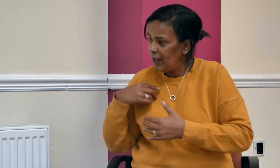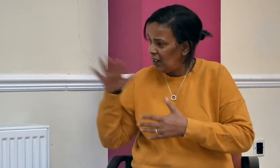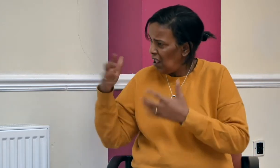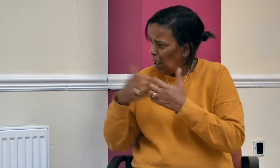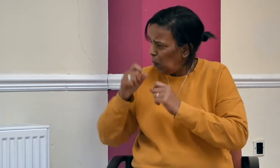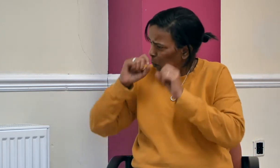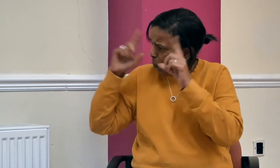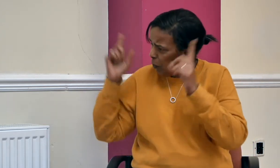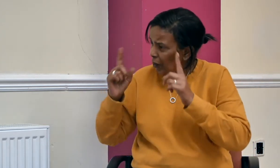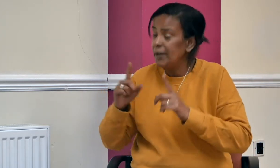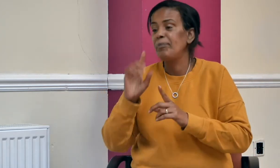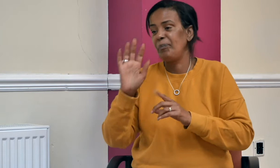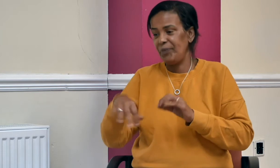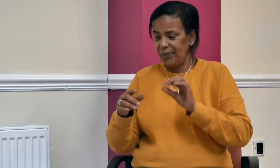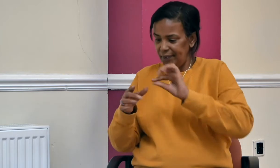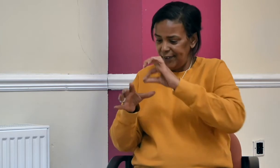I asked him how did your parents know when you were awake?